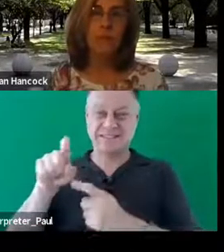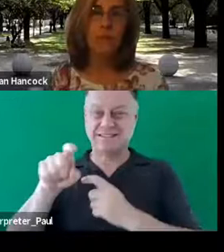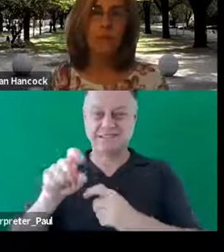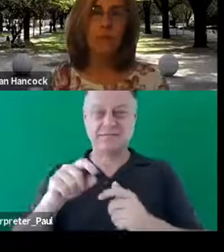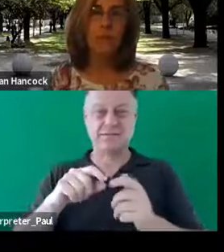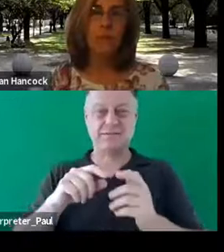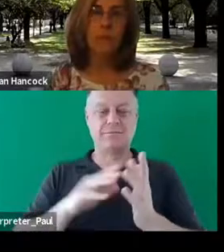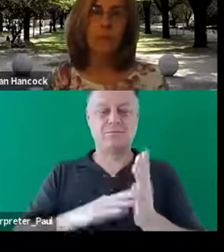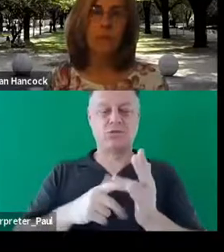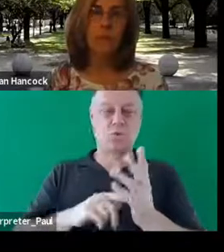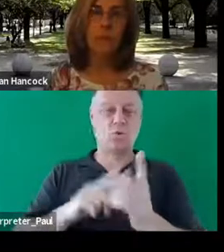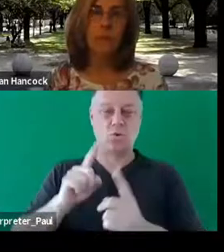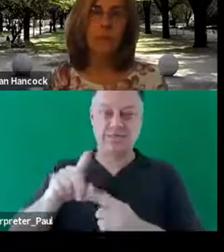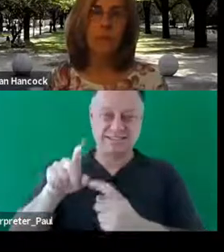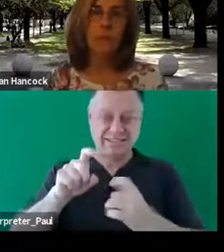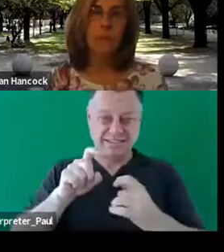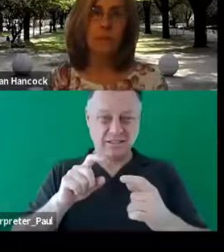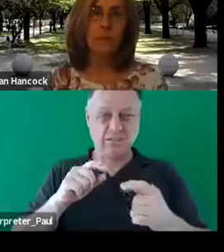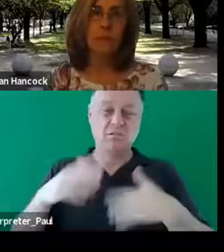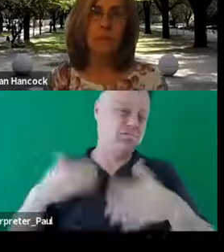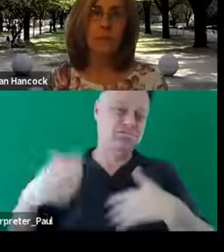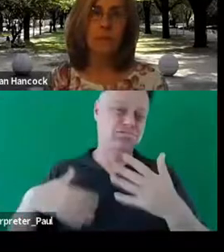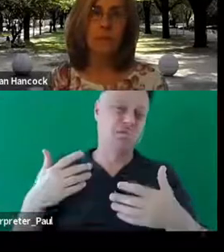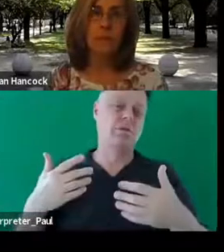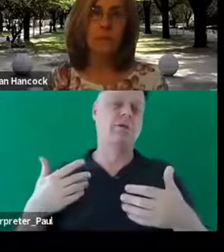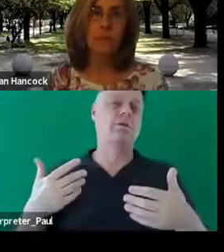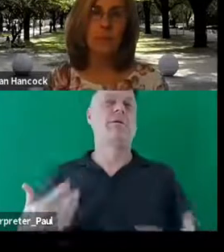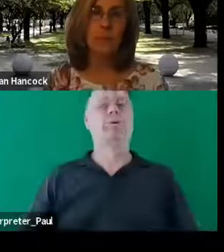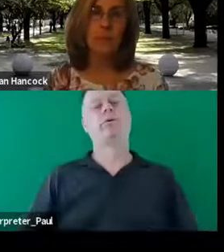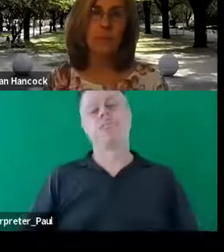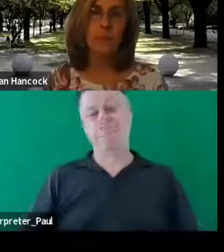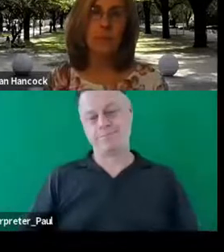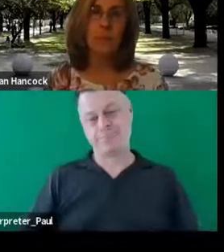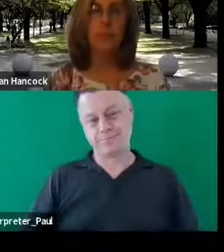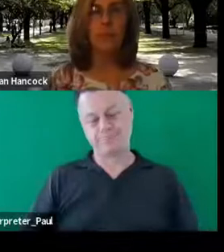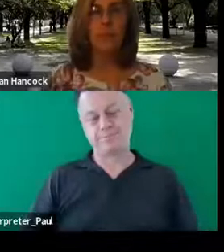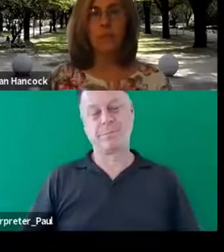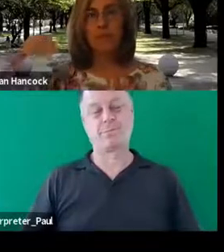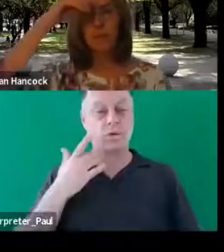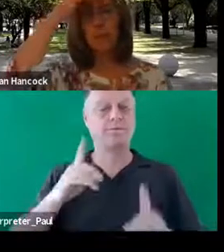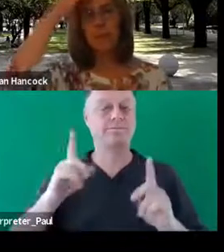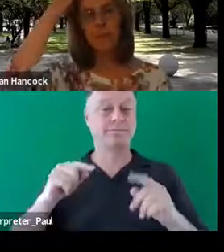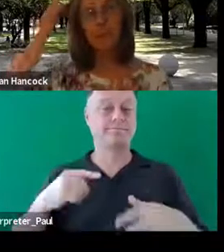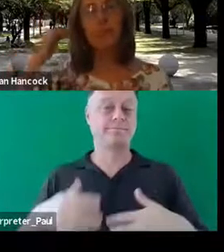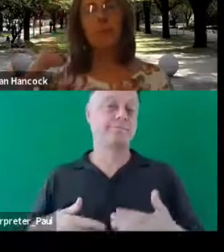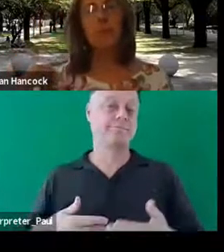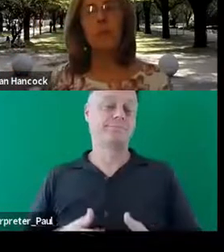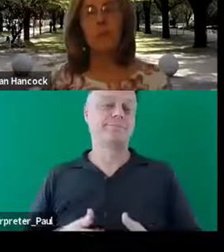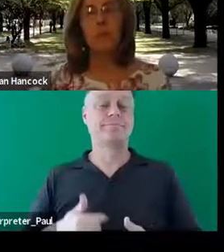but we did get there and – yeah. Once we got underway there was a few different challenges.